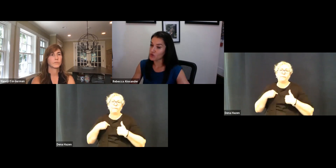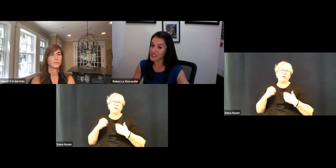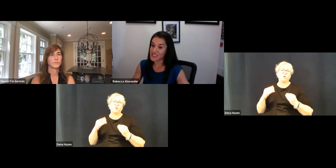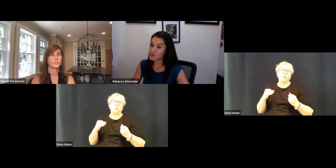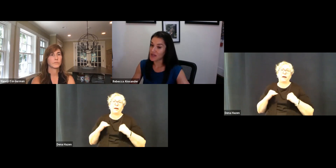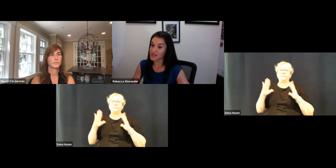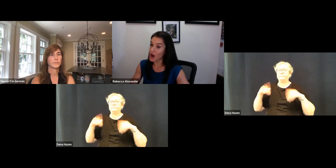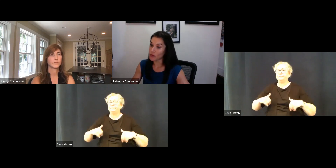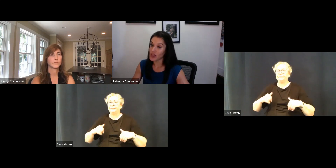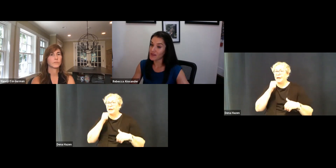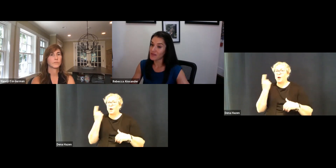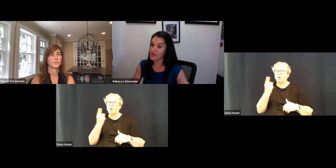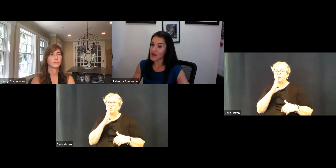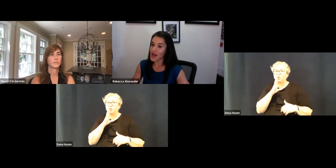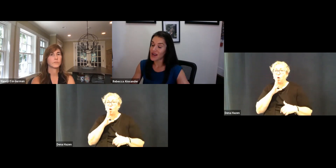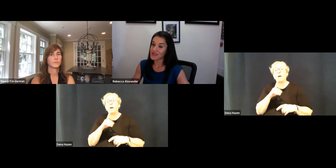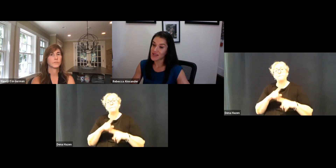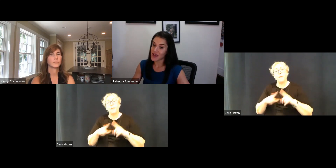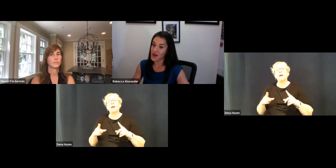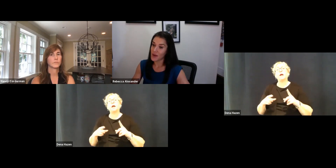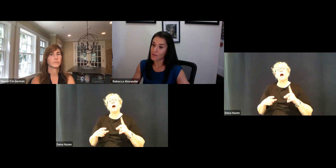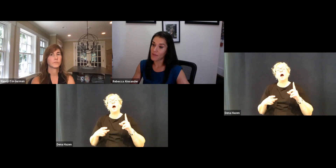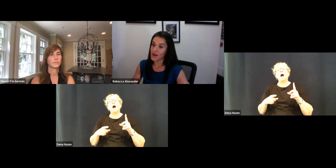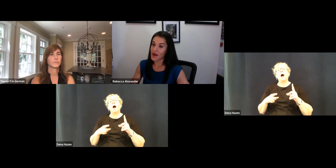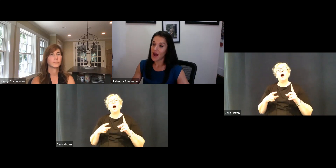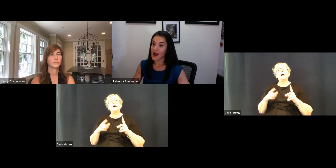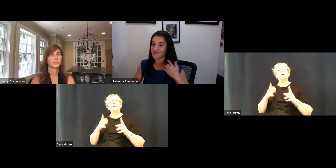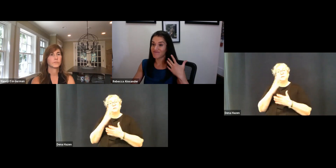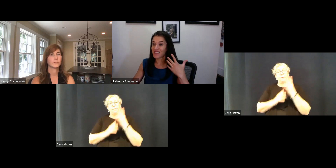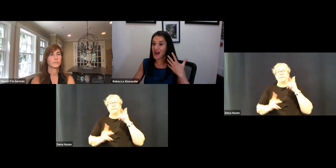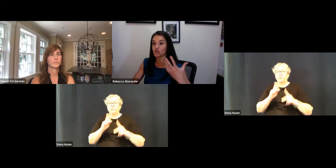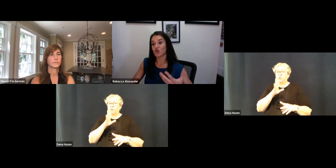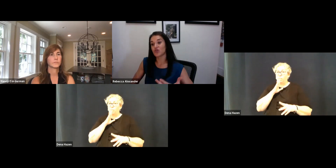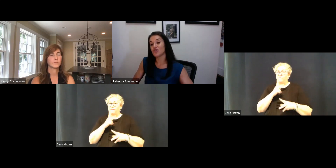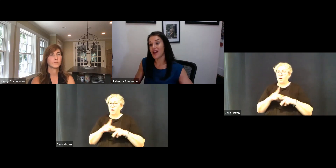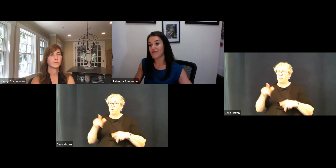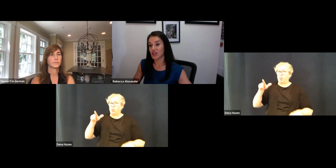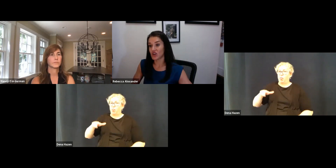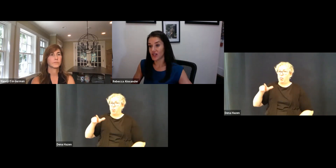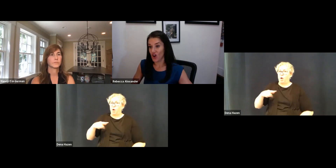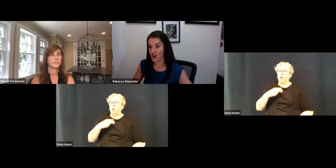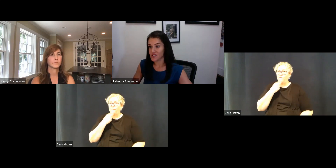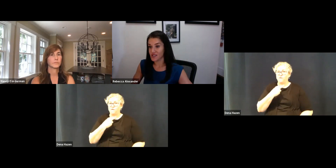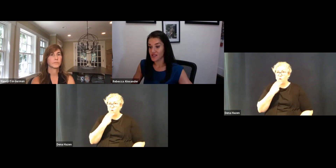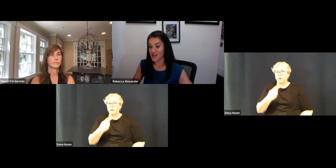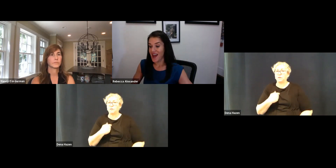who didn't speak loudly, and I say to them, I told you that I have hearing loss,